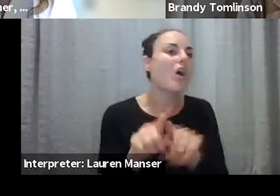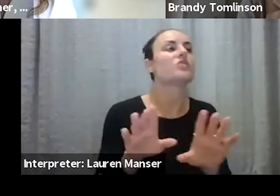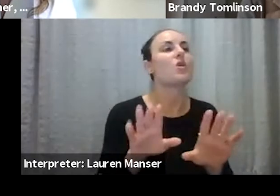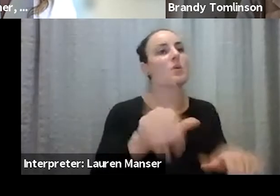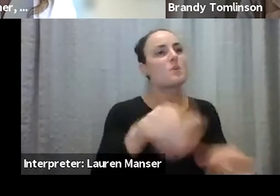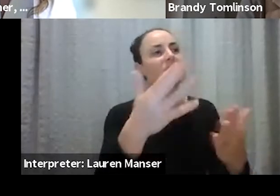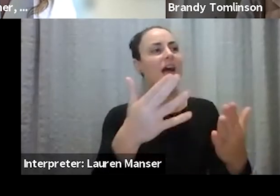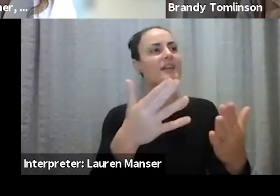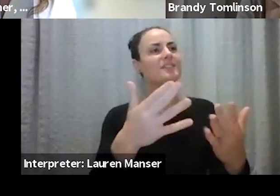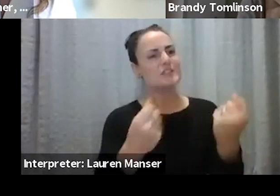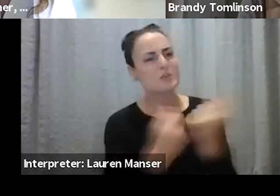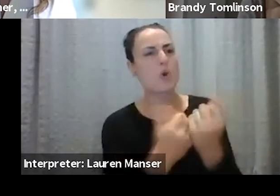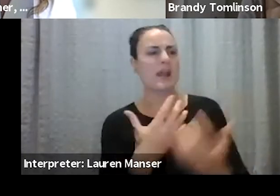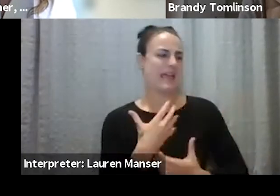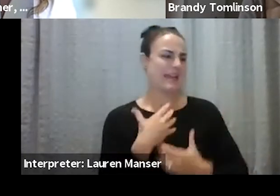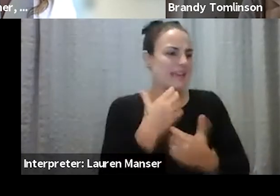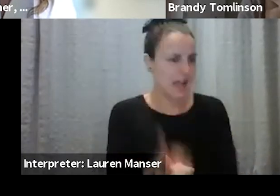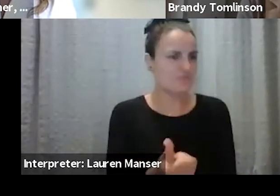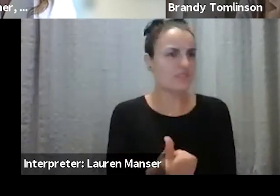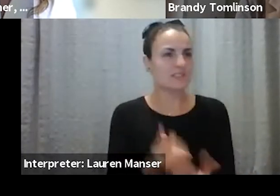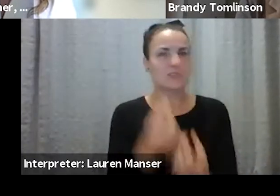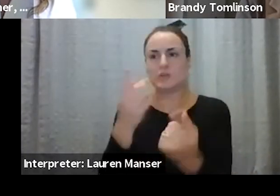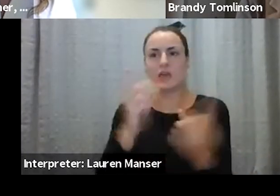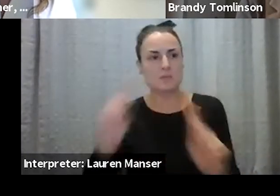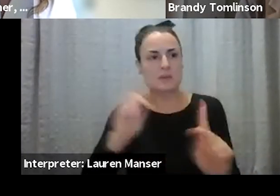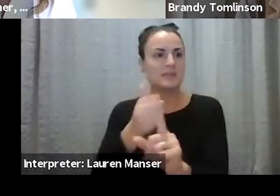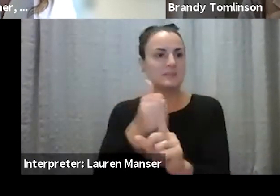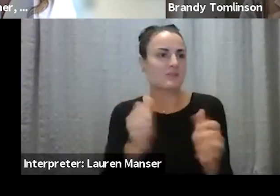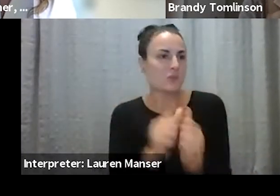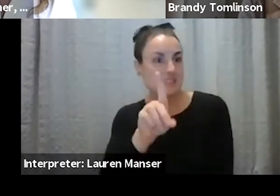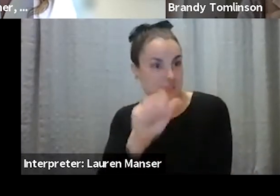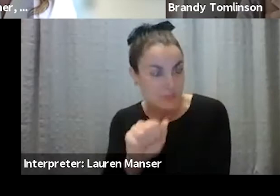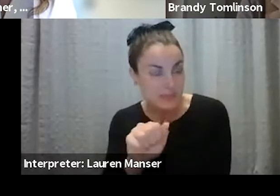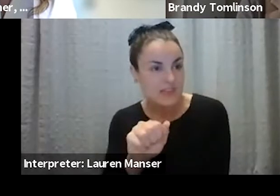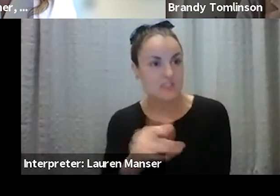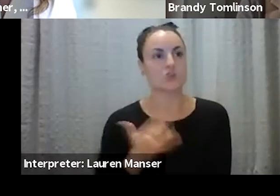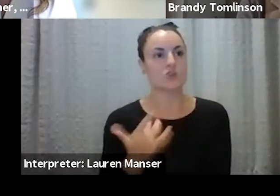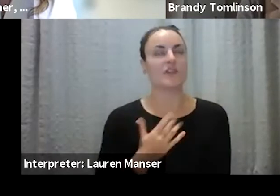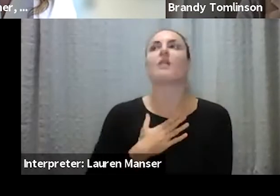And even though we haven't adopted a successful anti-stigma campaign